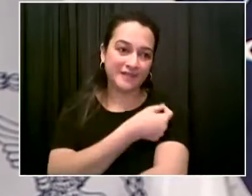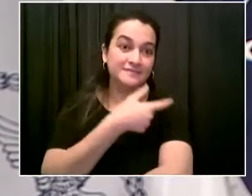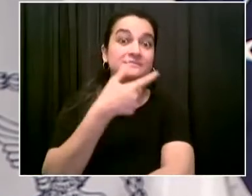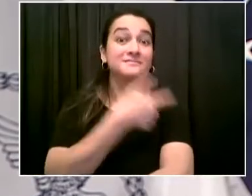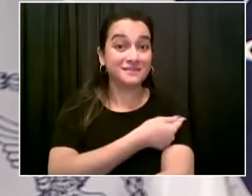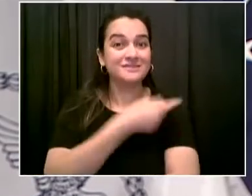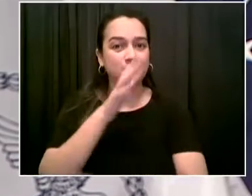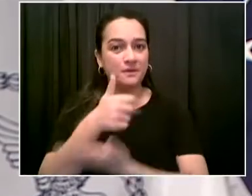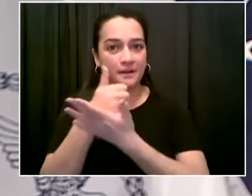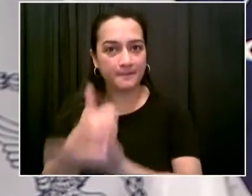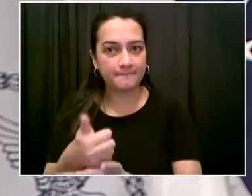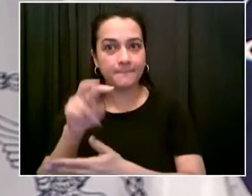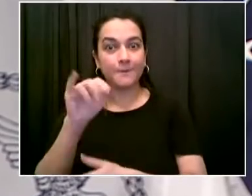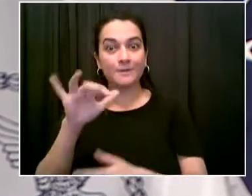THAT WILL KEEP GOING THROUGH